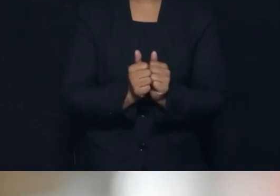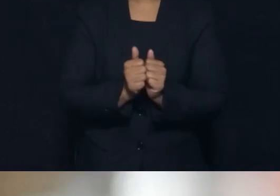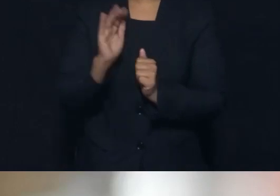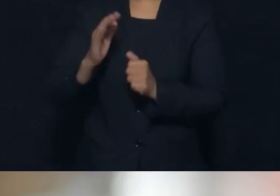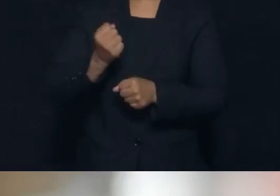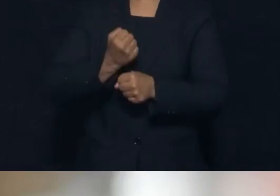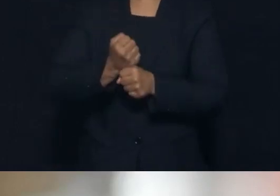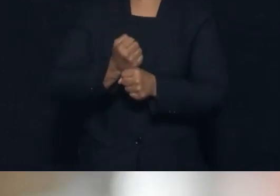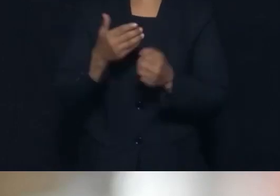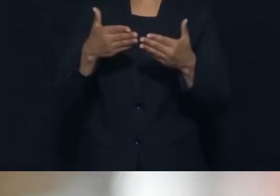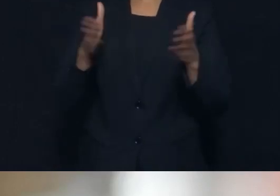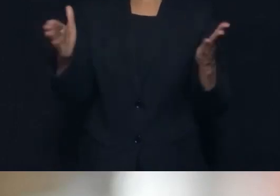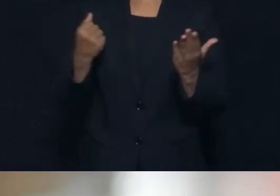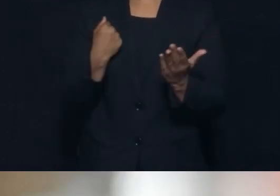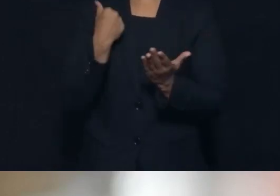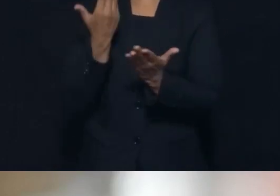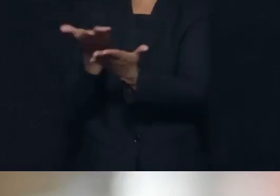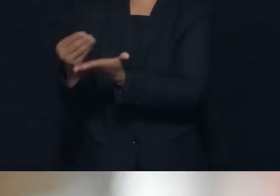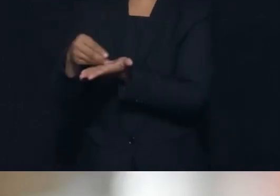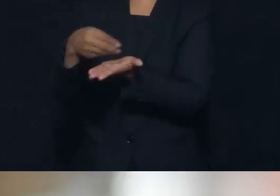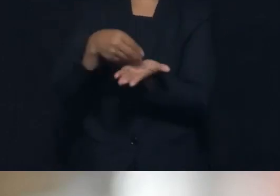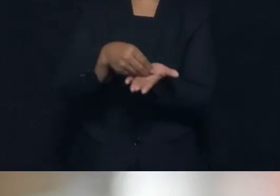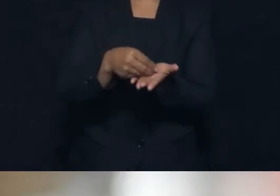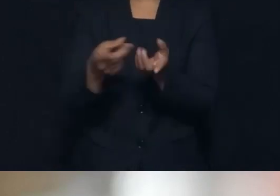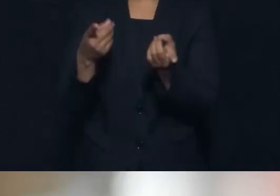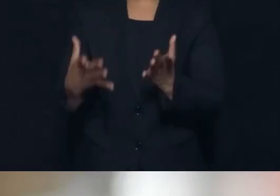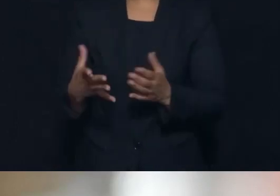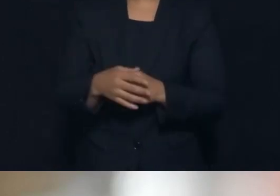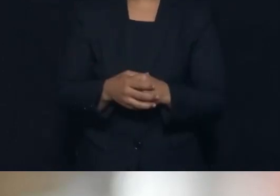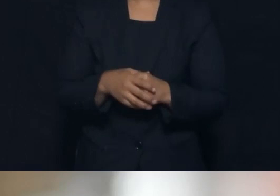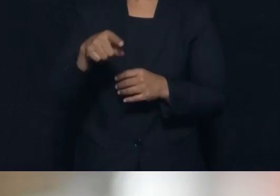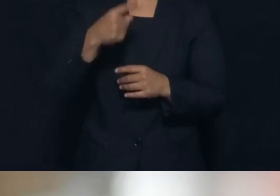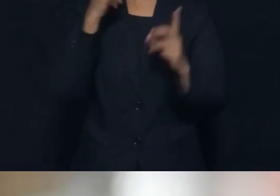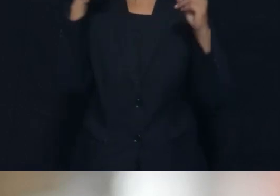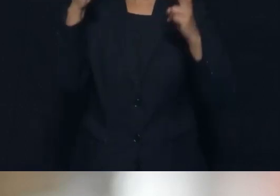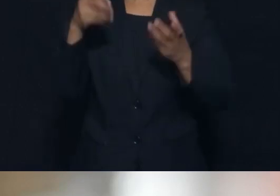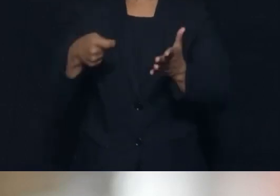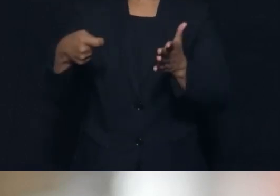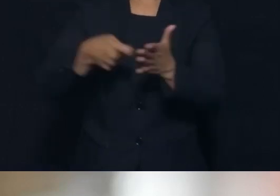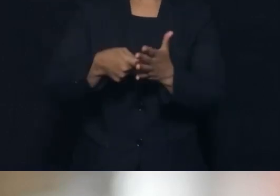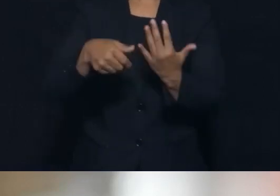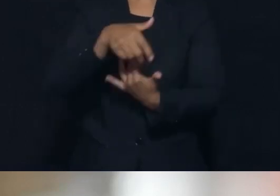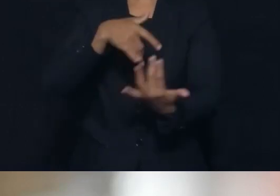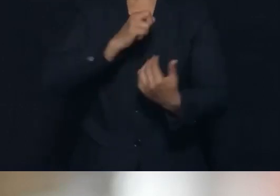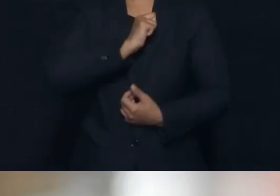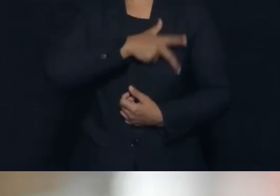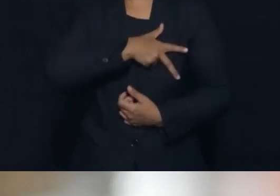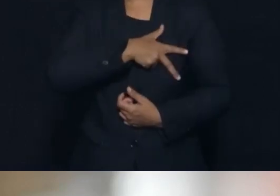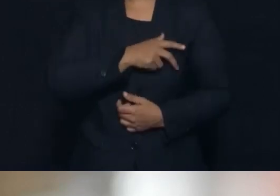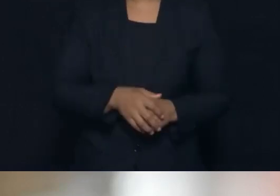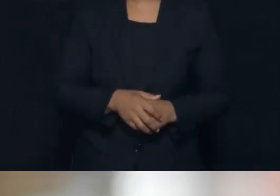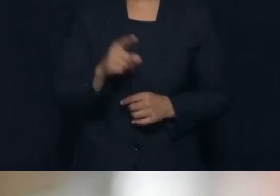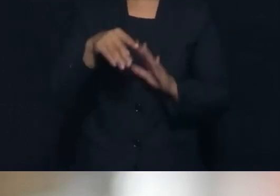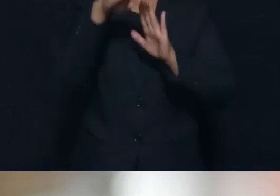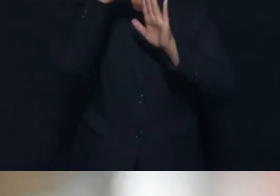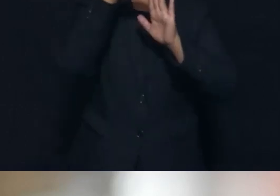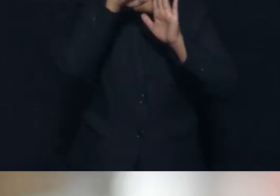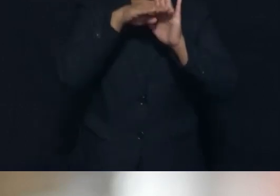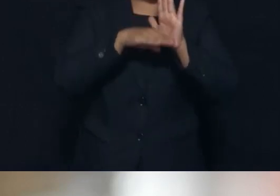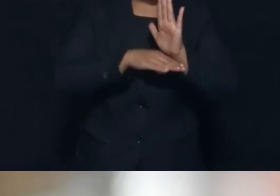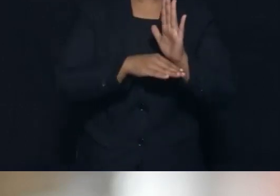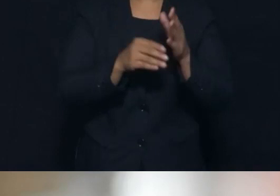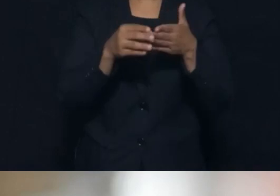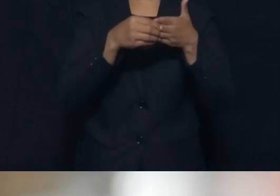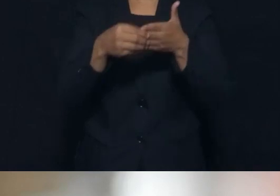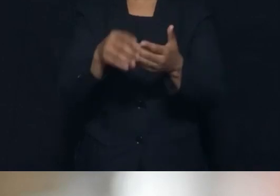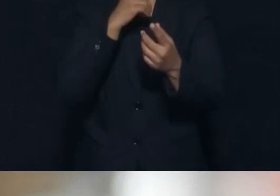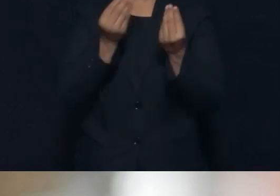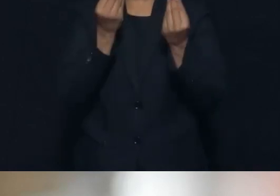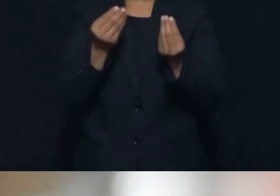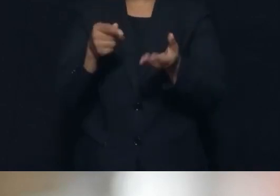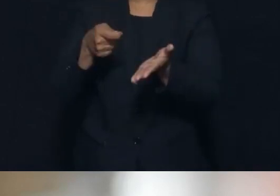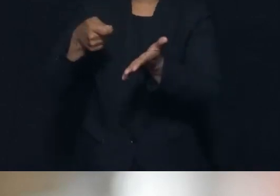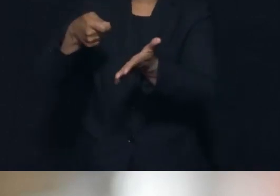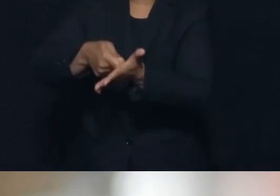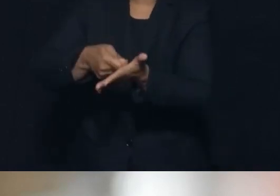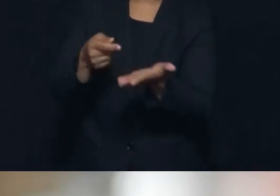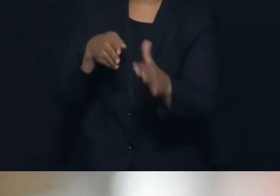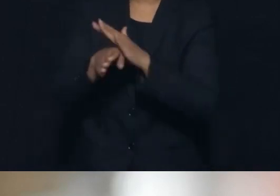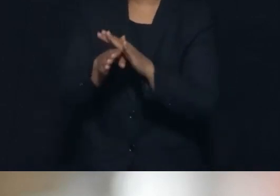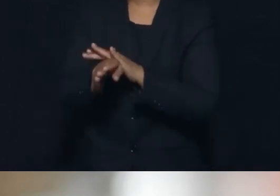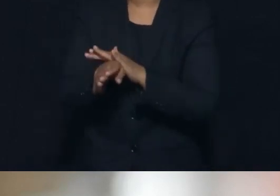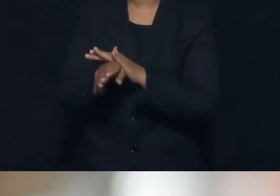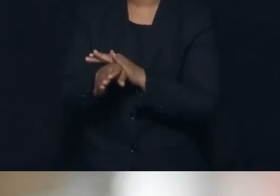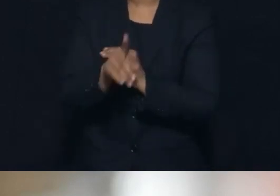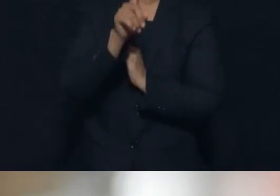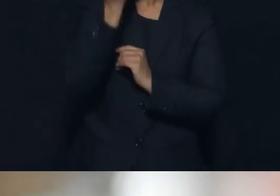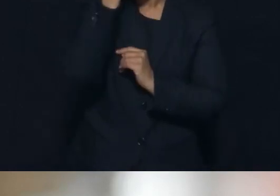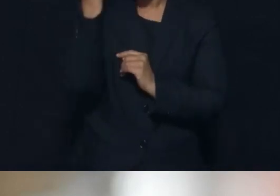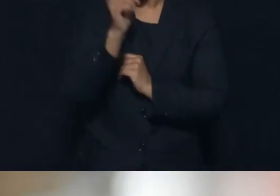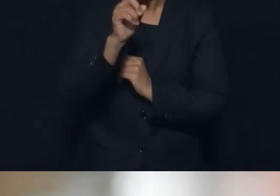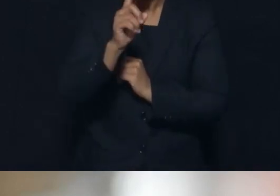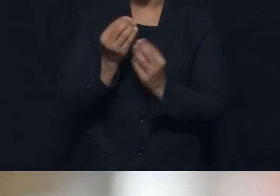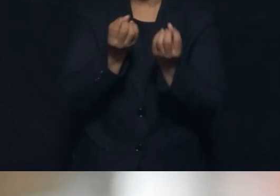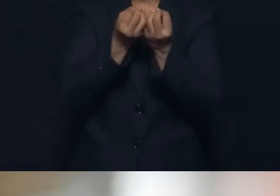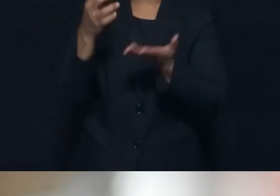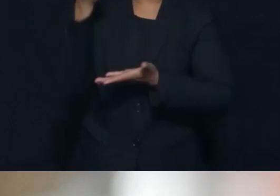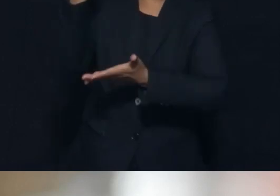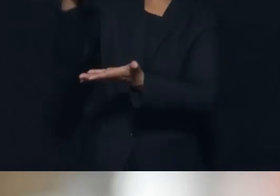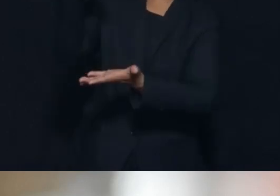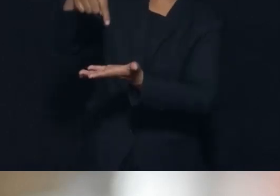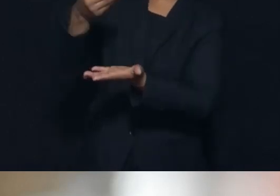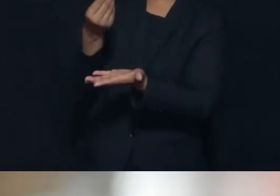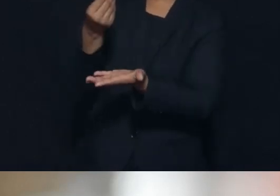By the way, this is the logic that the European Commission put already in 2008 in the equal